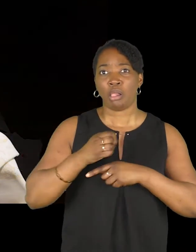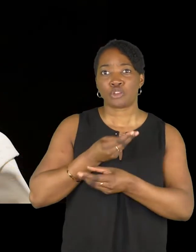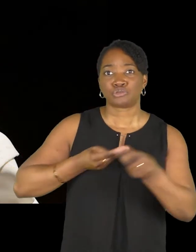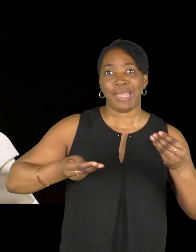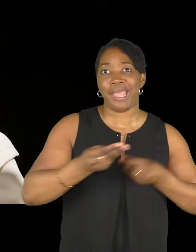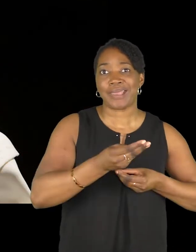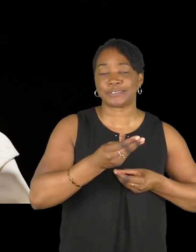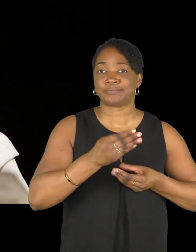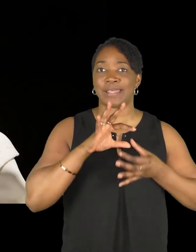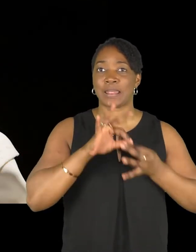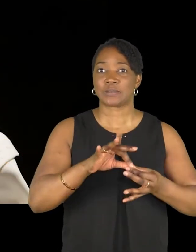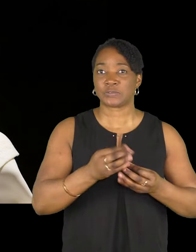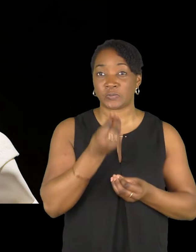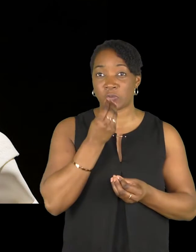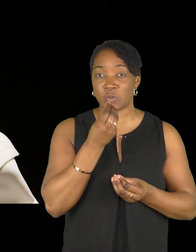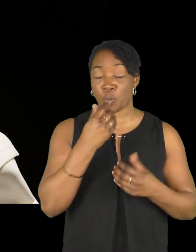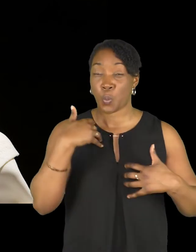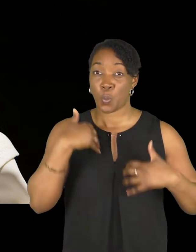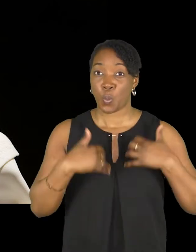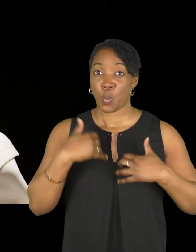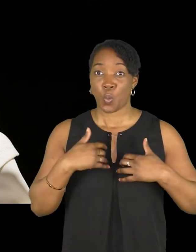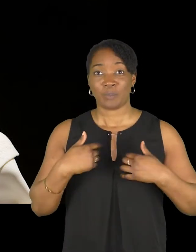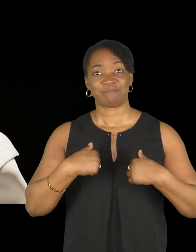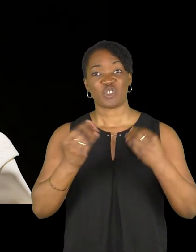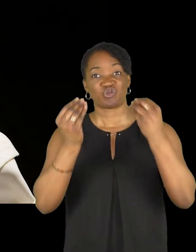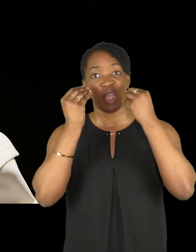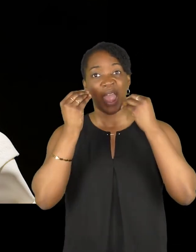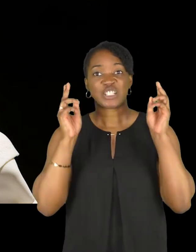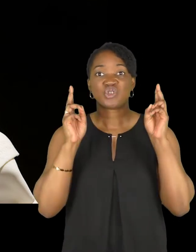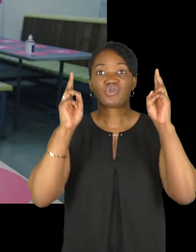around food. I'm very interested in food, I'm trained as a chef and a pastry chef, and I've